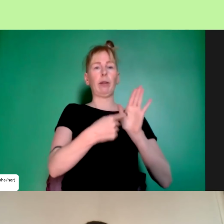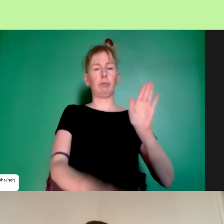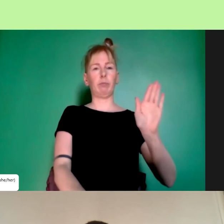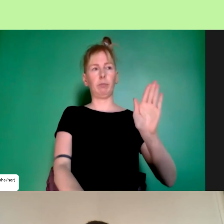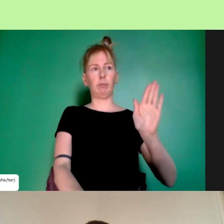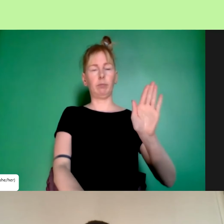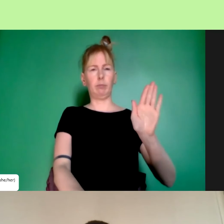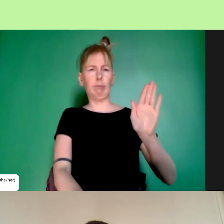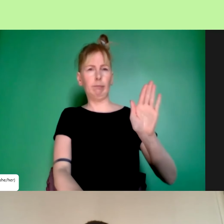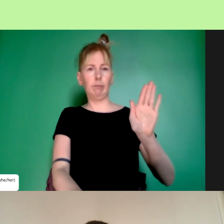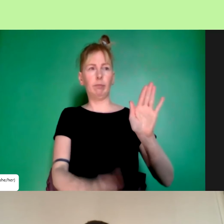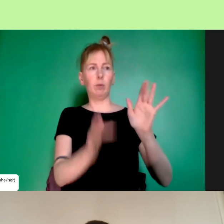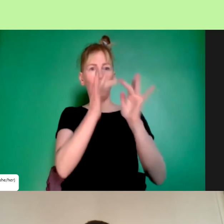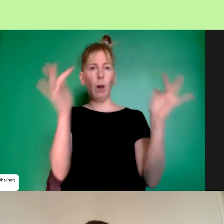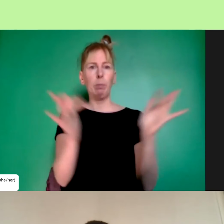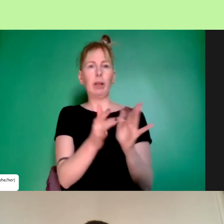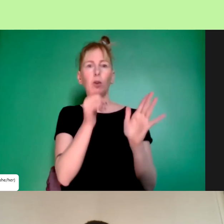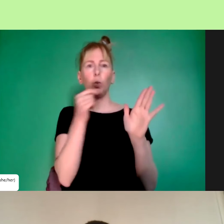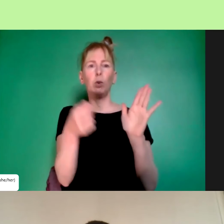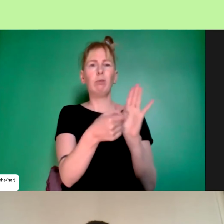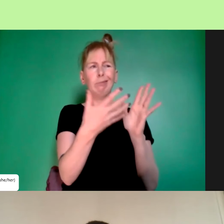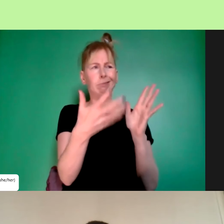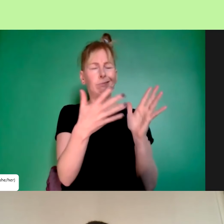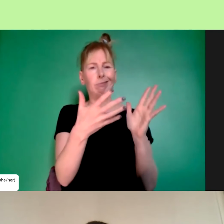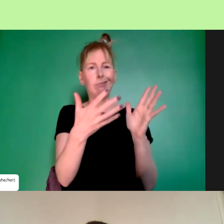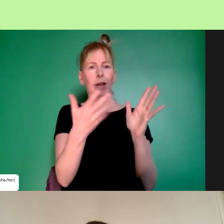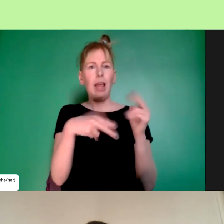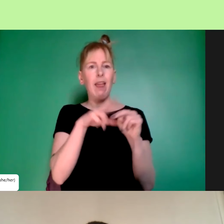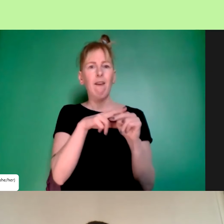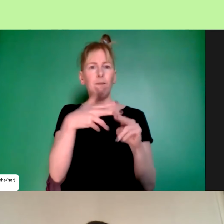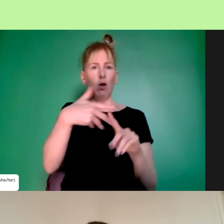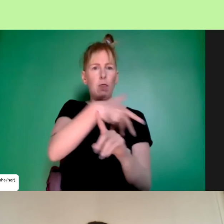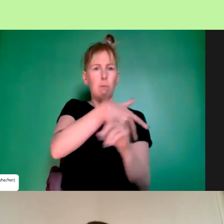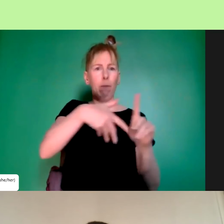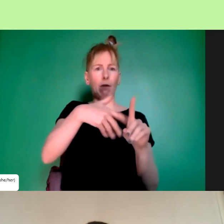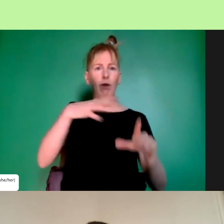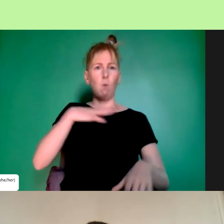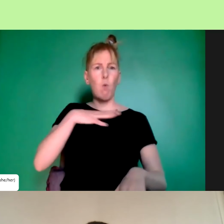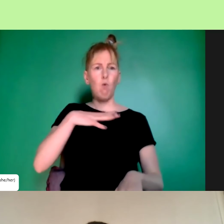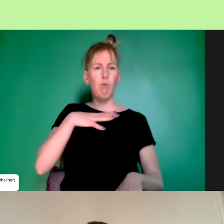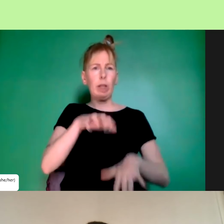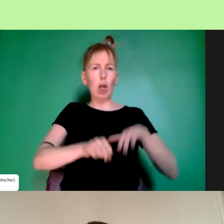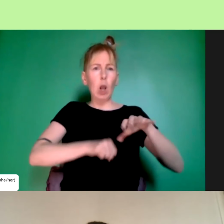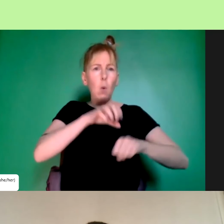But we're still using, shall we say, colonial structures to - to make - so it's like,